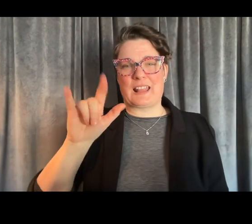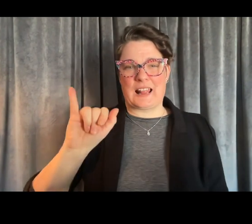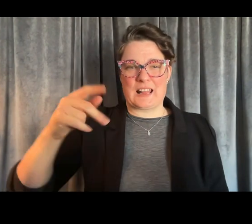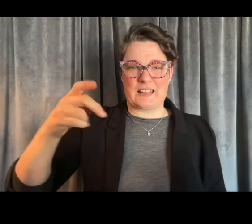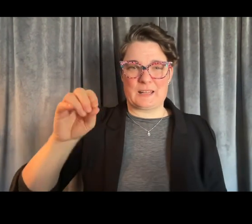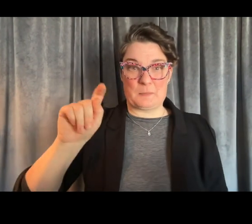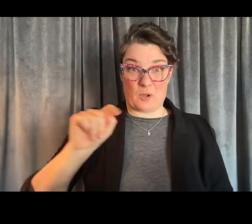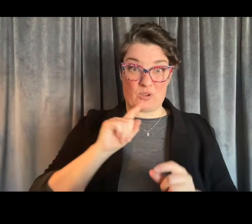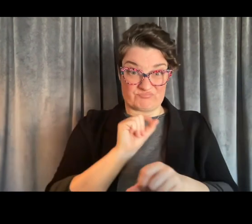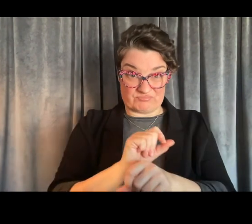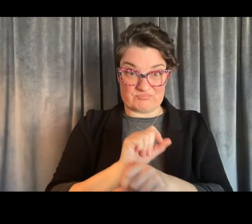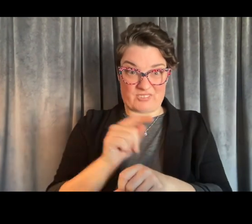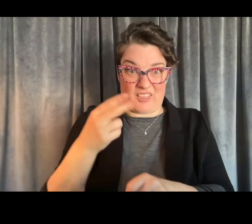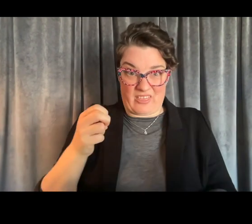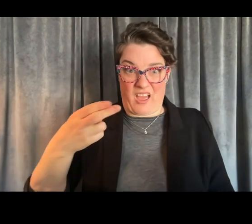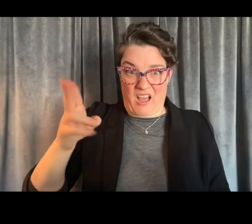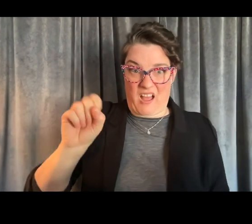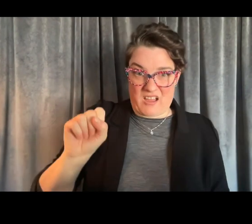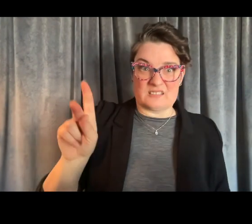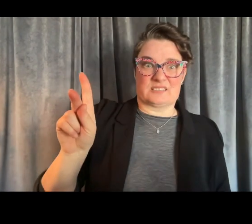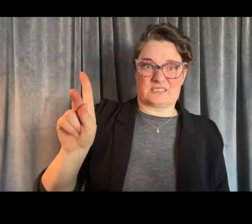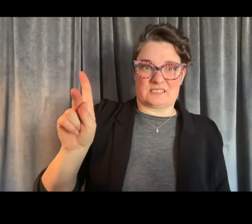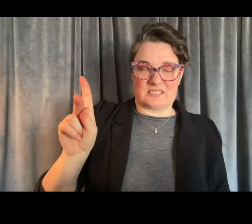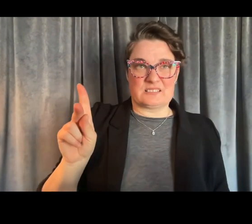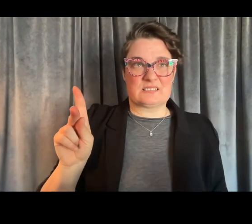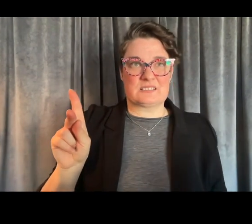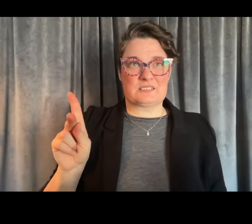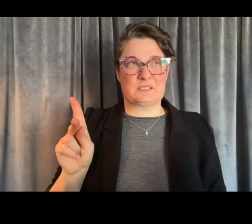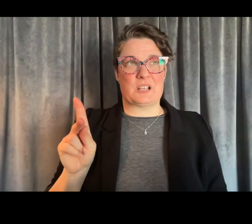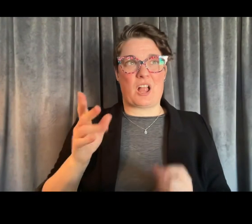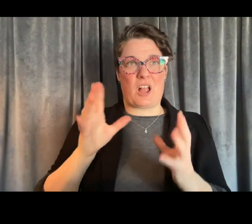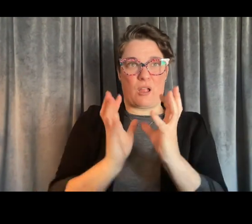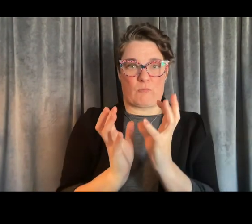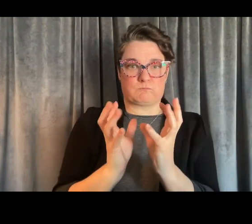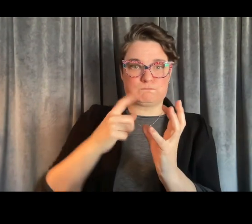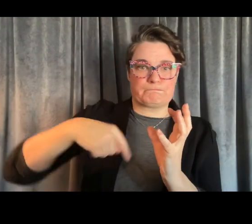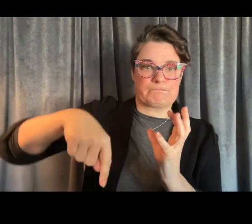literally is the word that gets used that is like surrounding the spark of